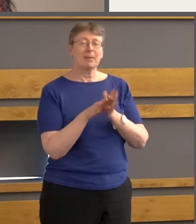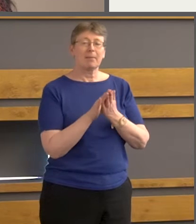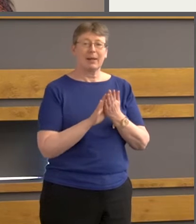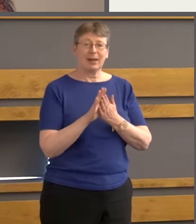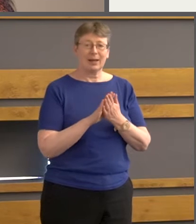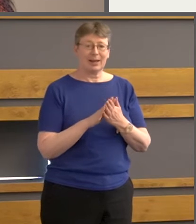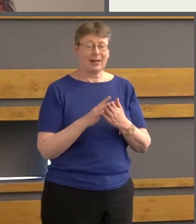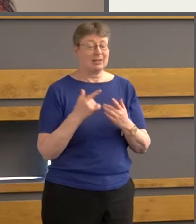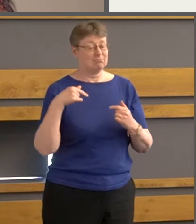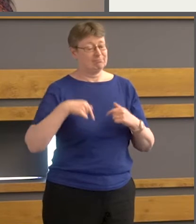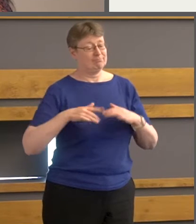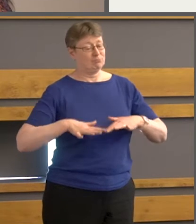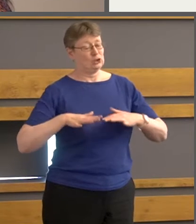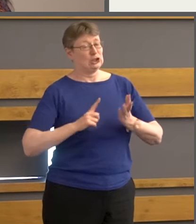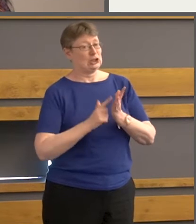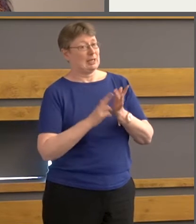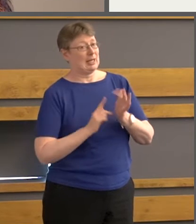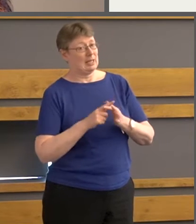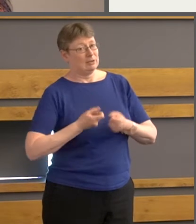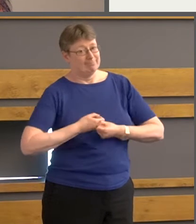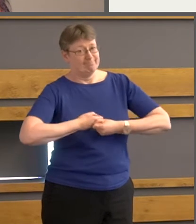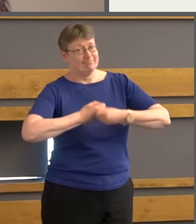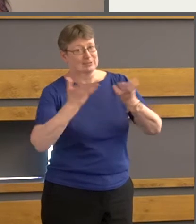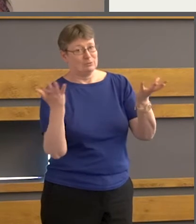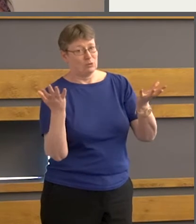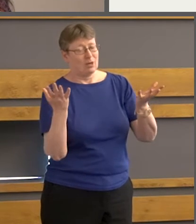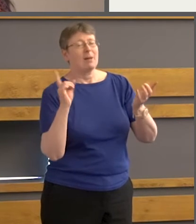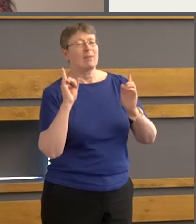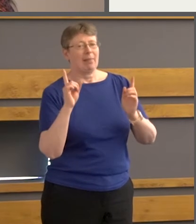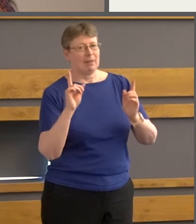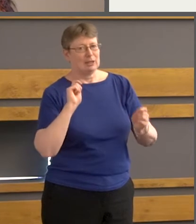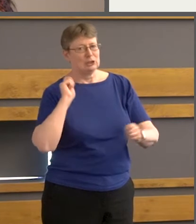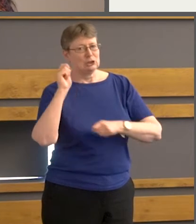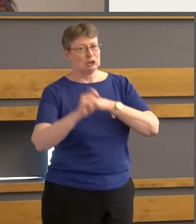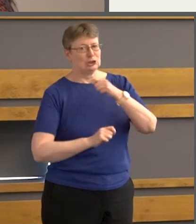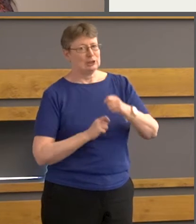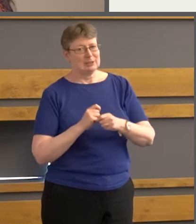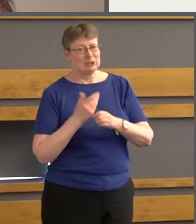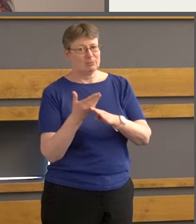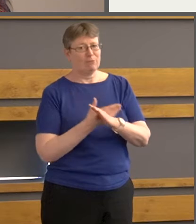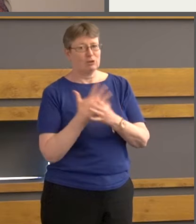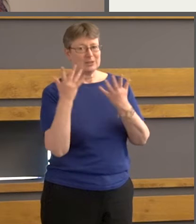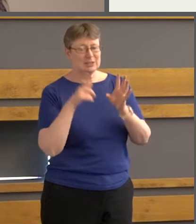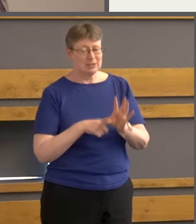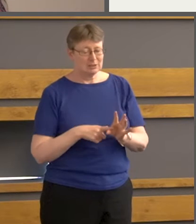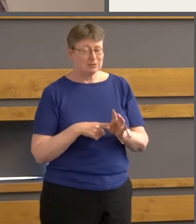of British coarse linens, although this was withdrawn within a decade. Sacking and sealed cloths